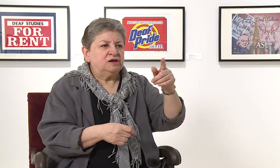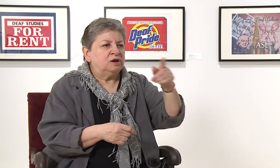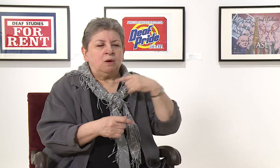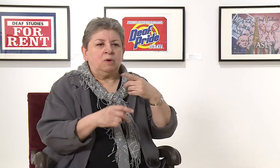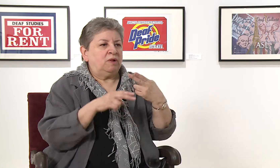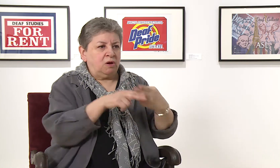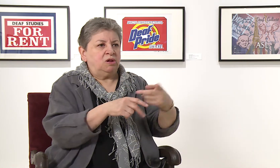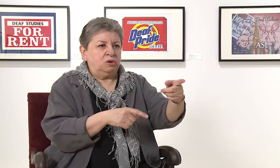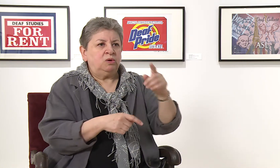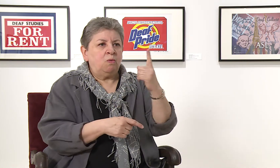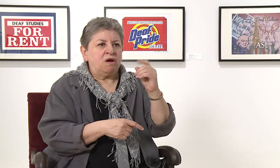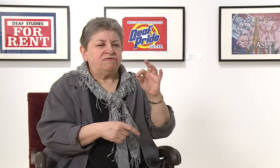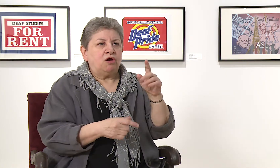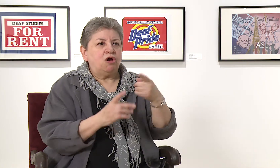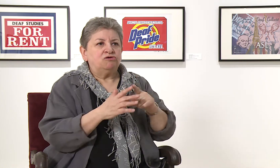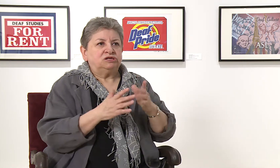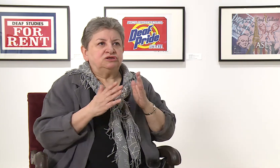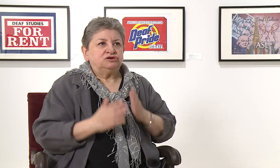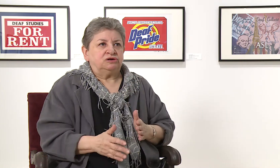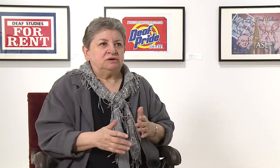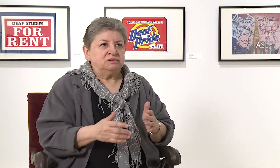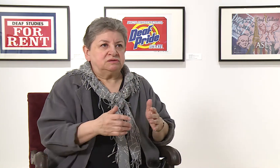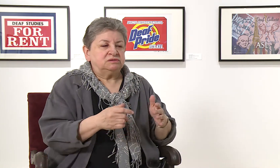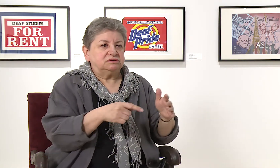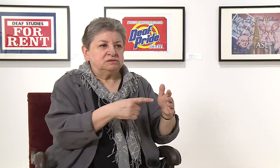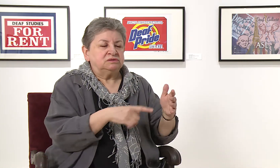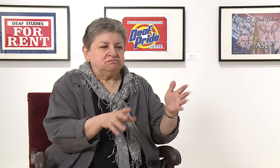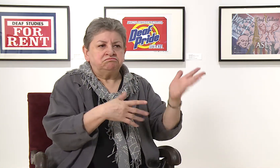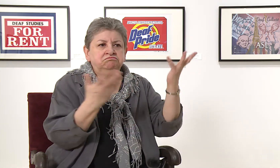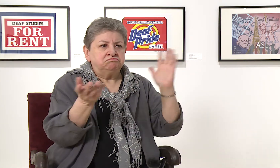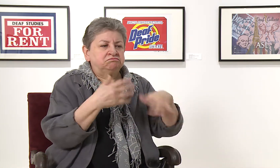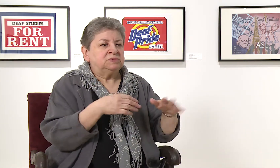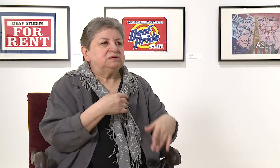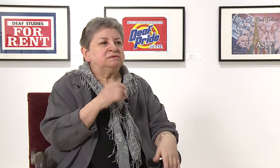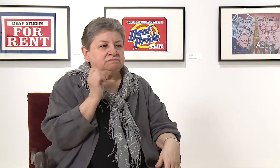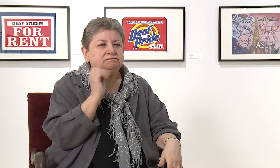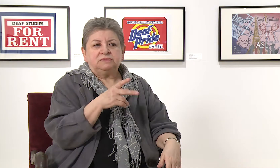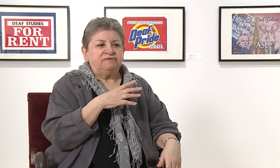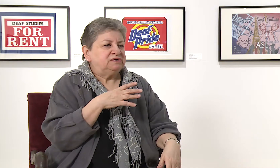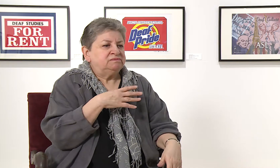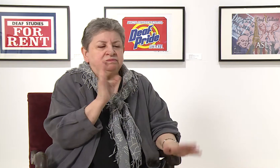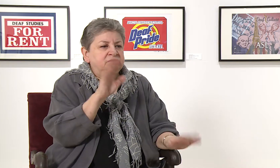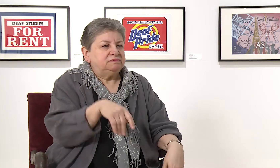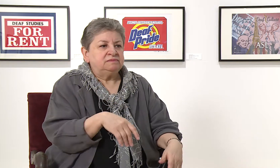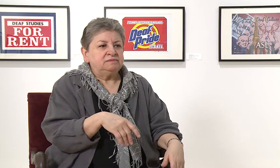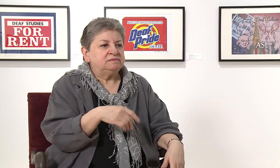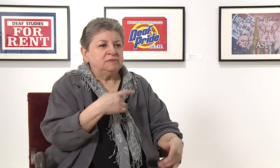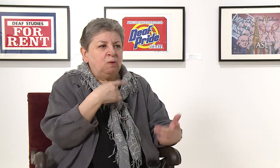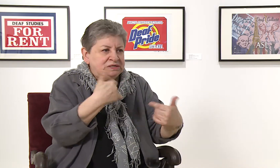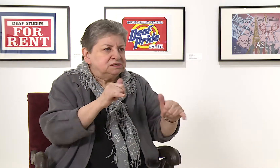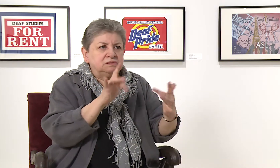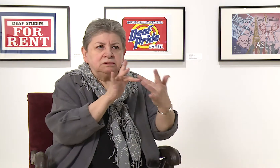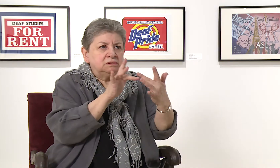Betty, though, told me that I would be with them in spirit and that I would be called one of the originators.